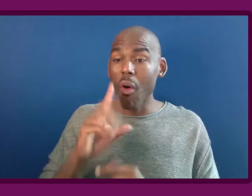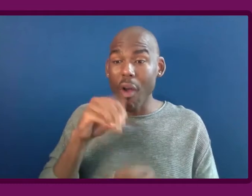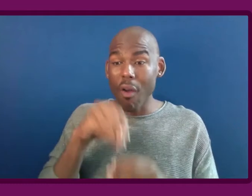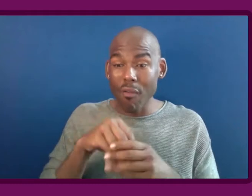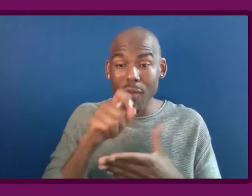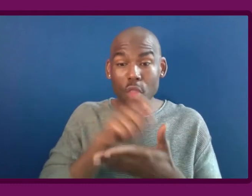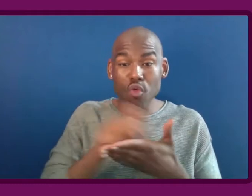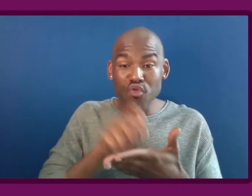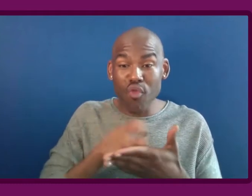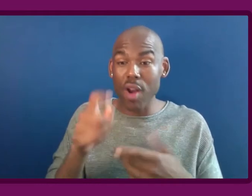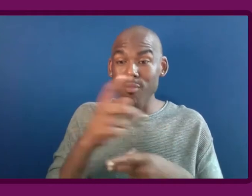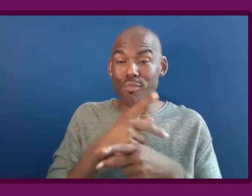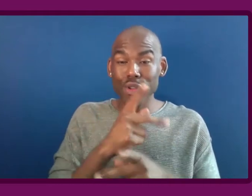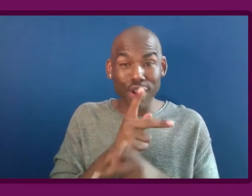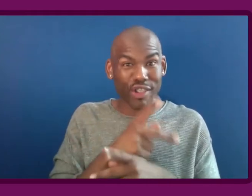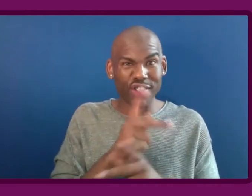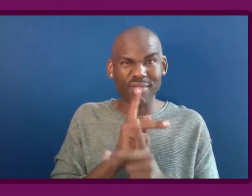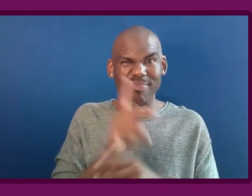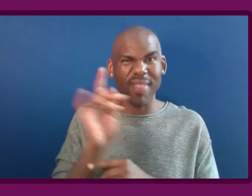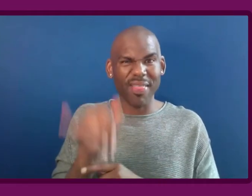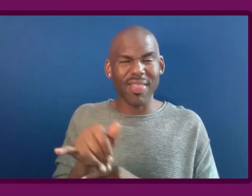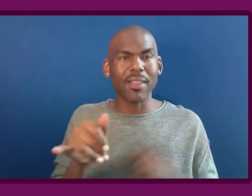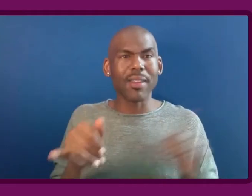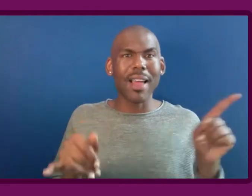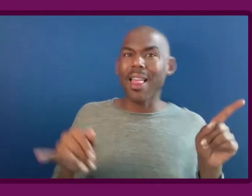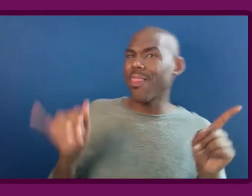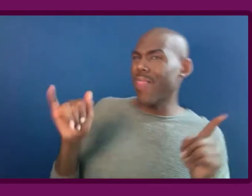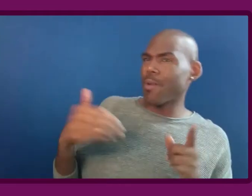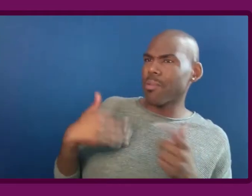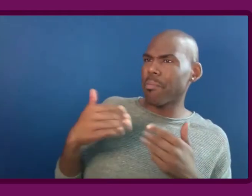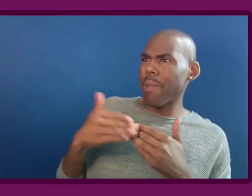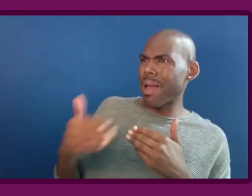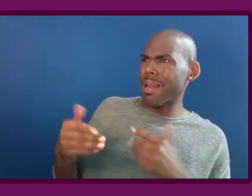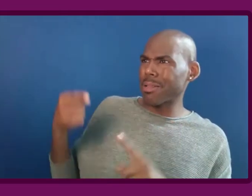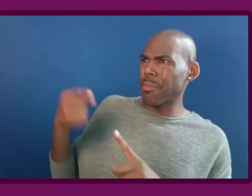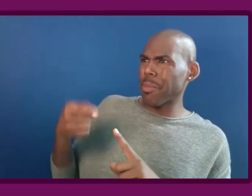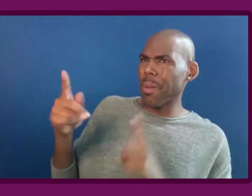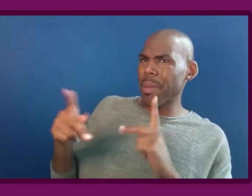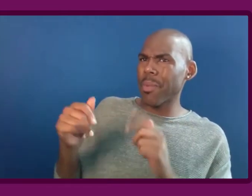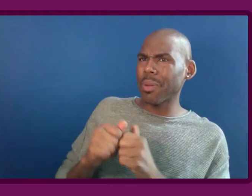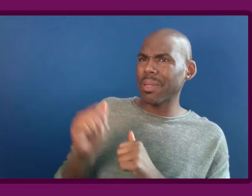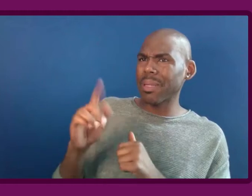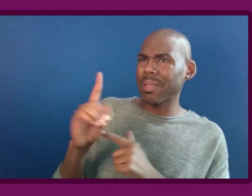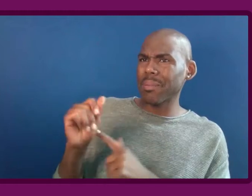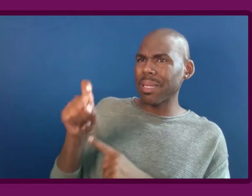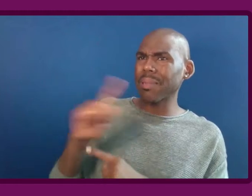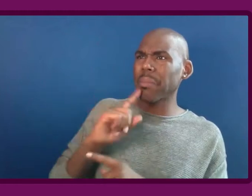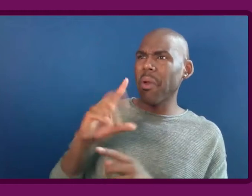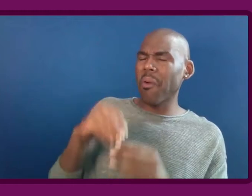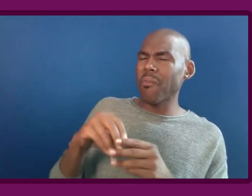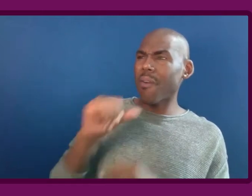involved in the writing, in the production. Right? Ashley Inkumsah: Yep. That was my next point, that people with disabilities need to be